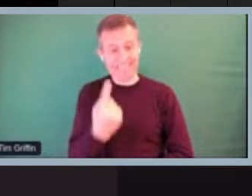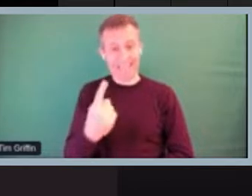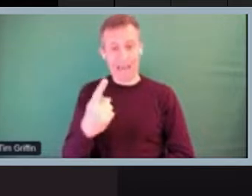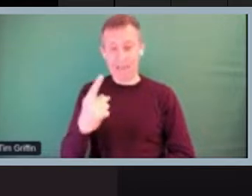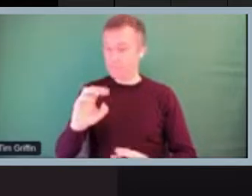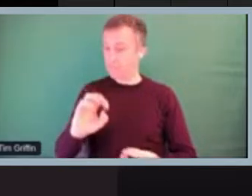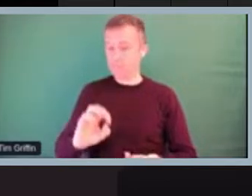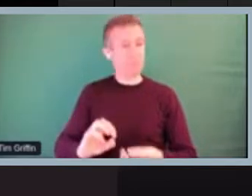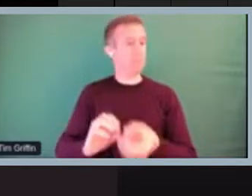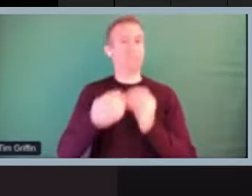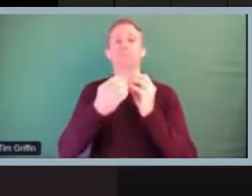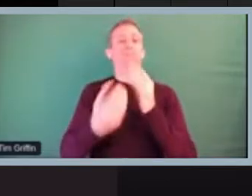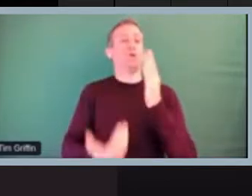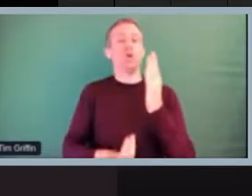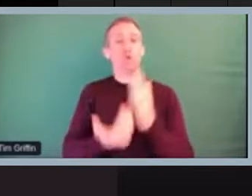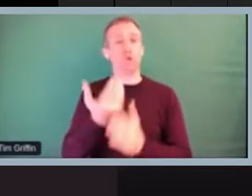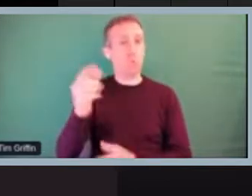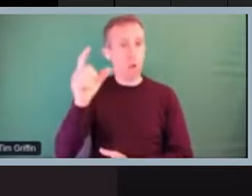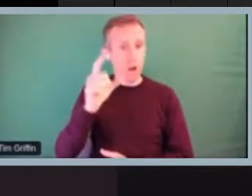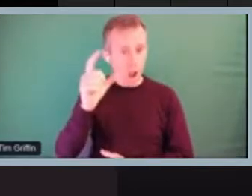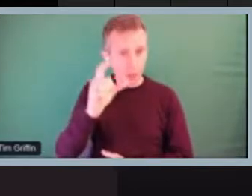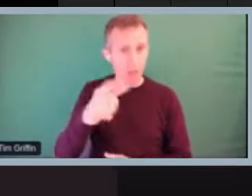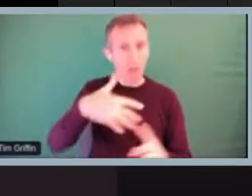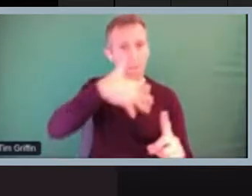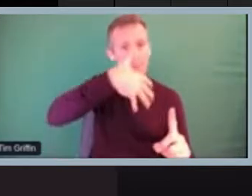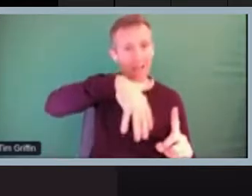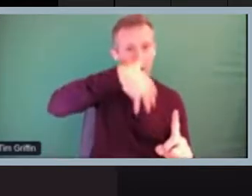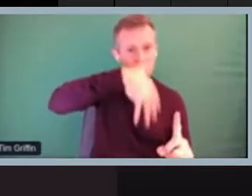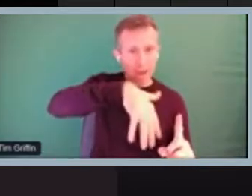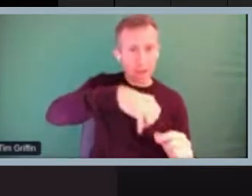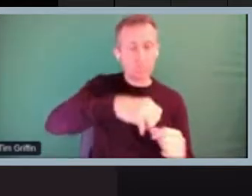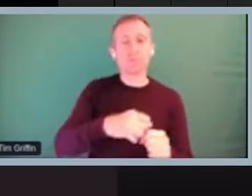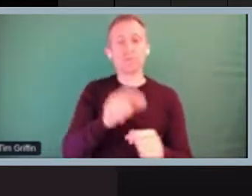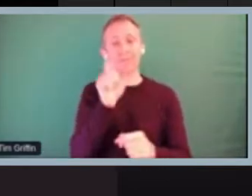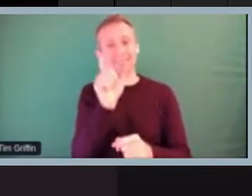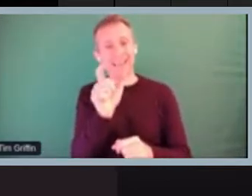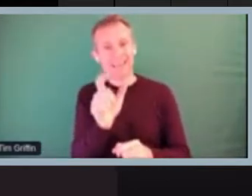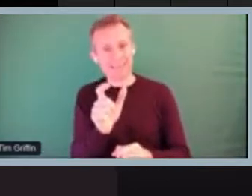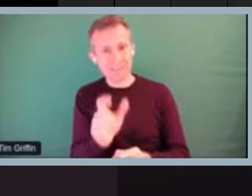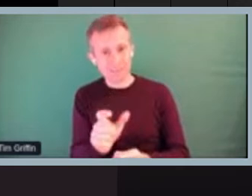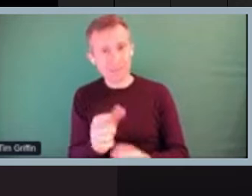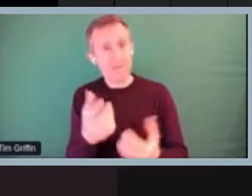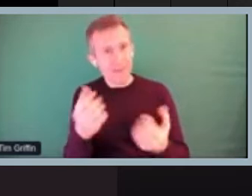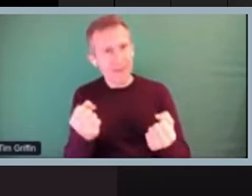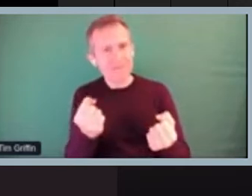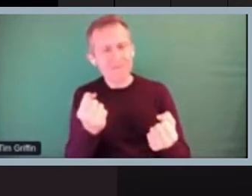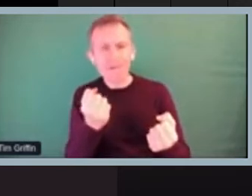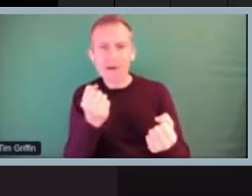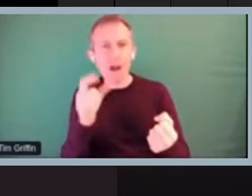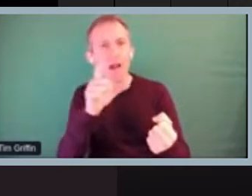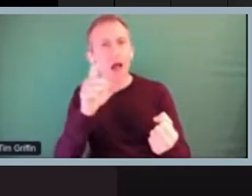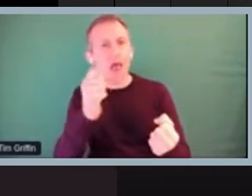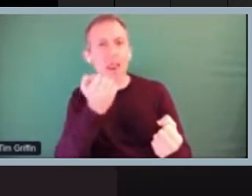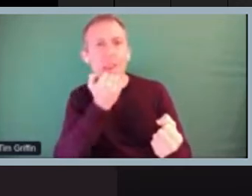background colour, text colour, tells me the hex code for that colour, the contrast ratio,